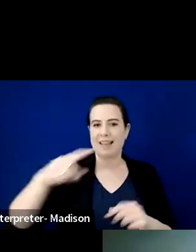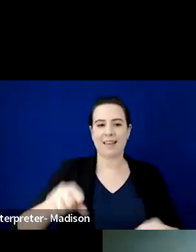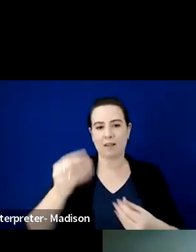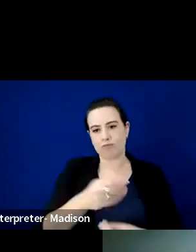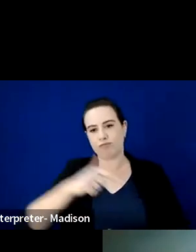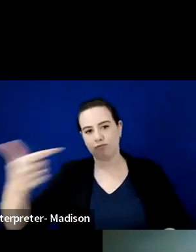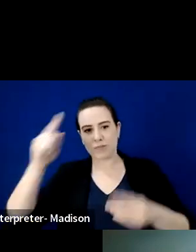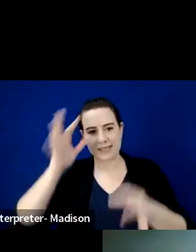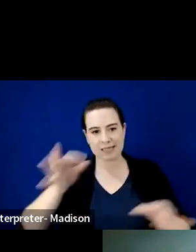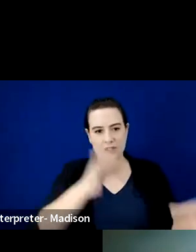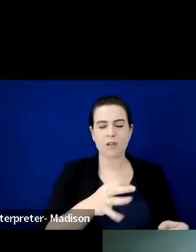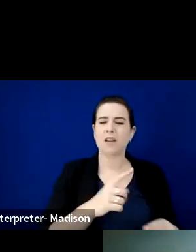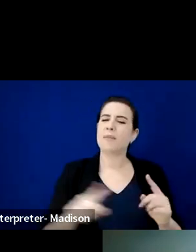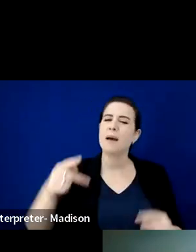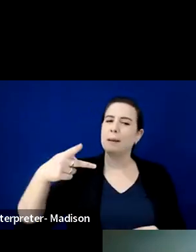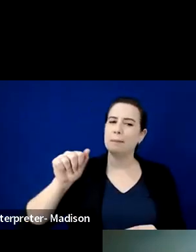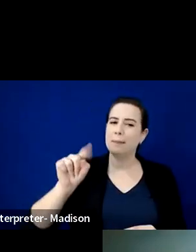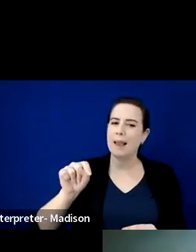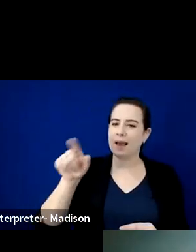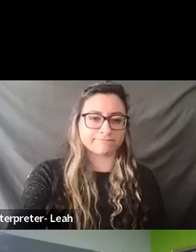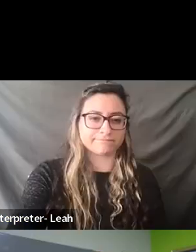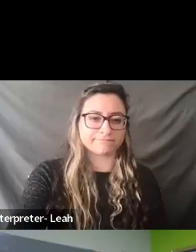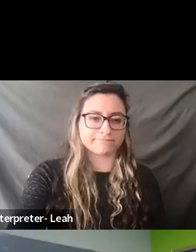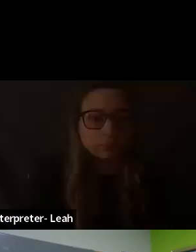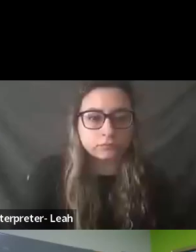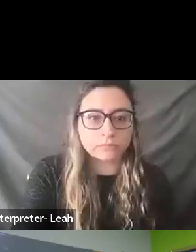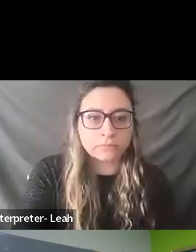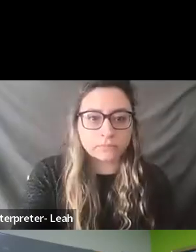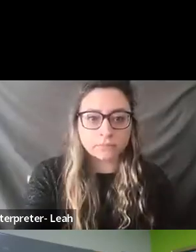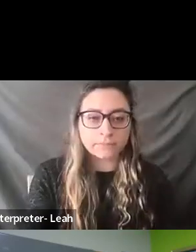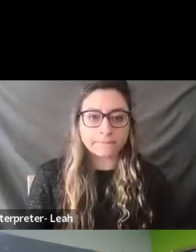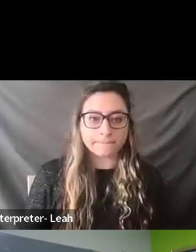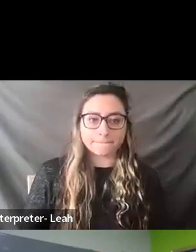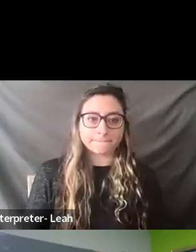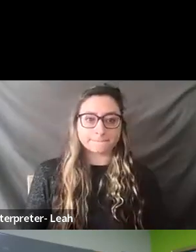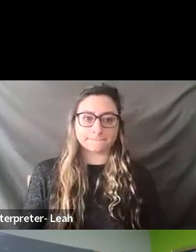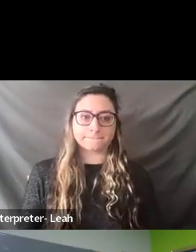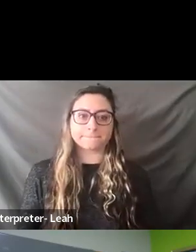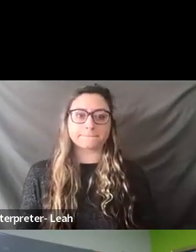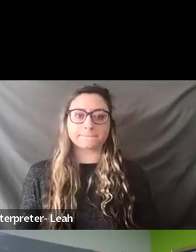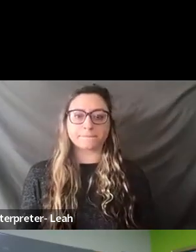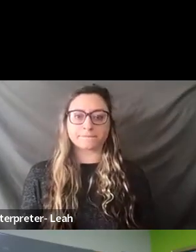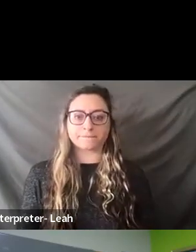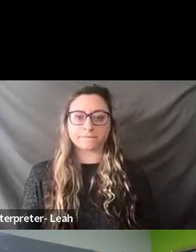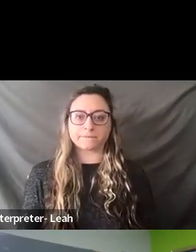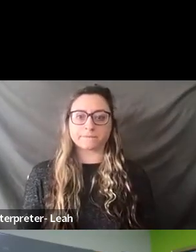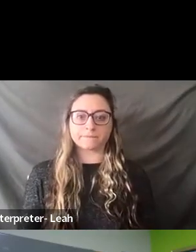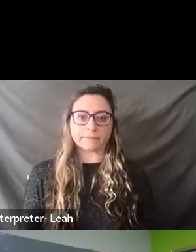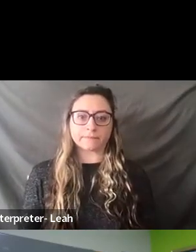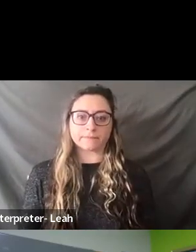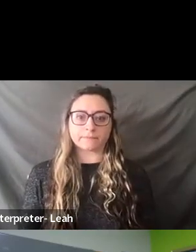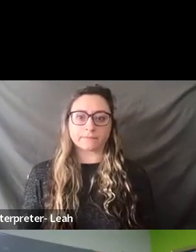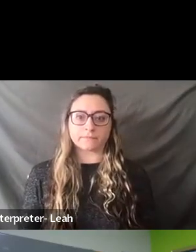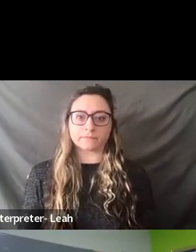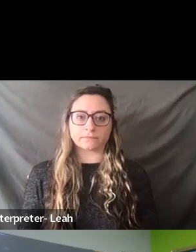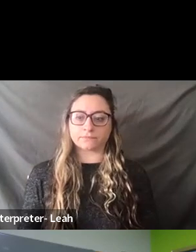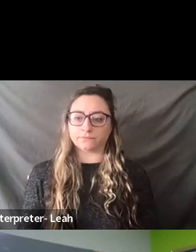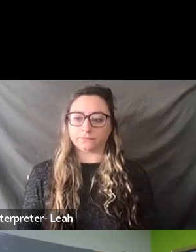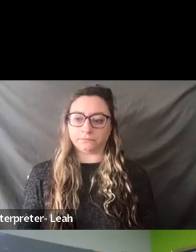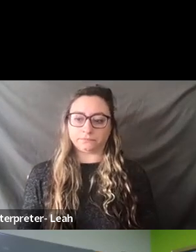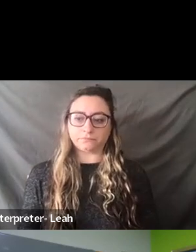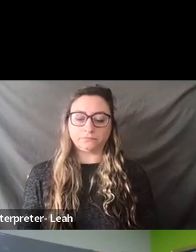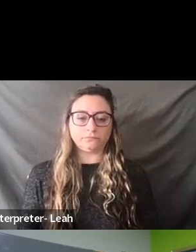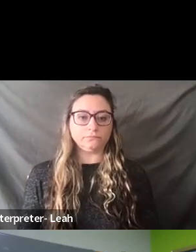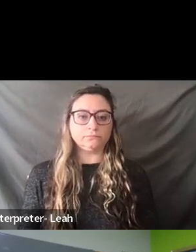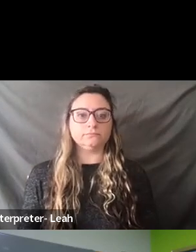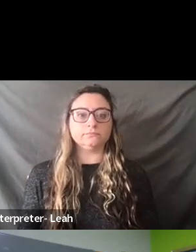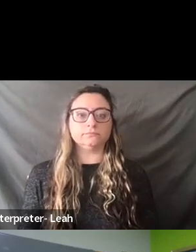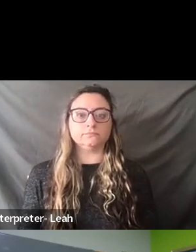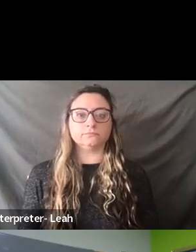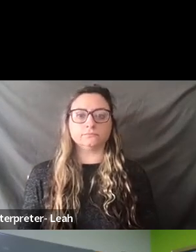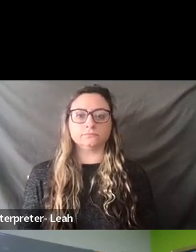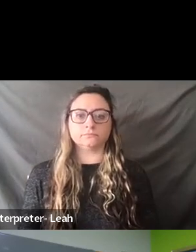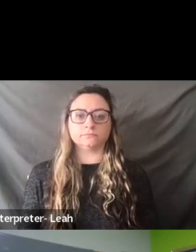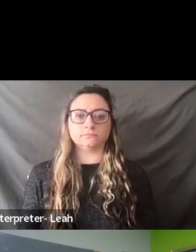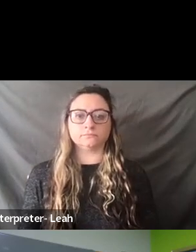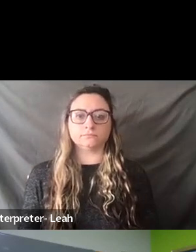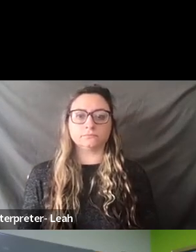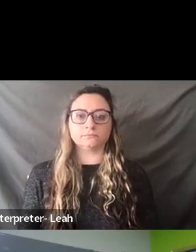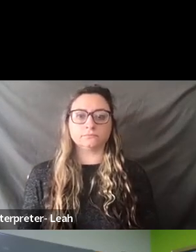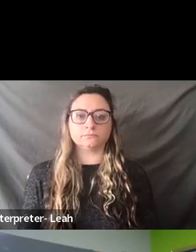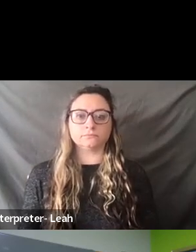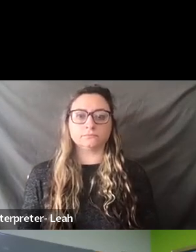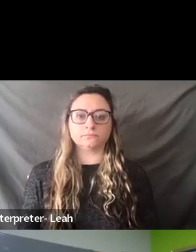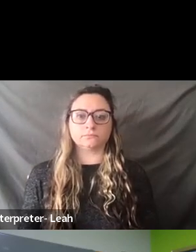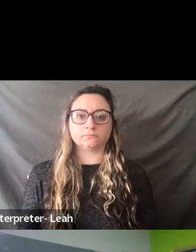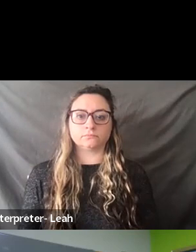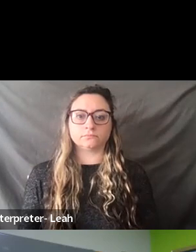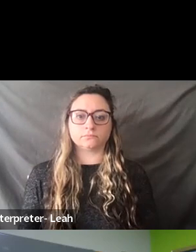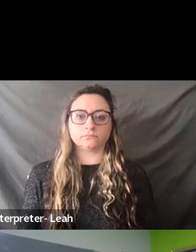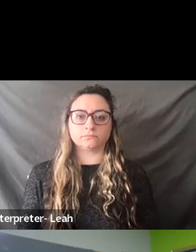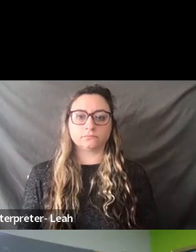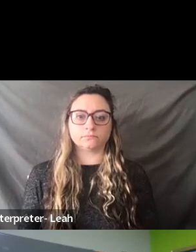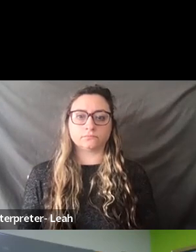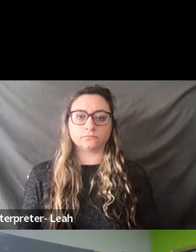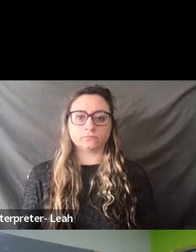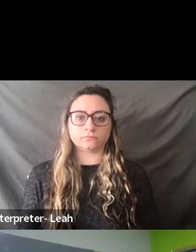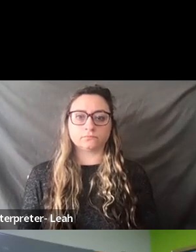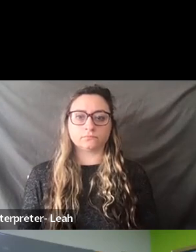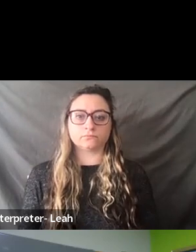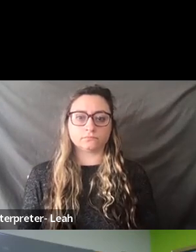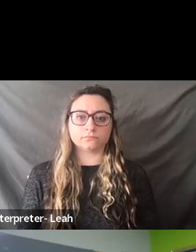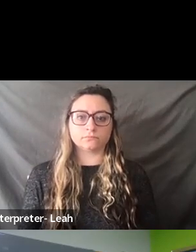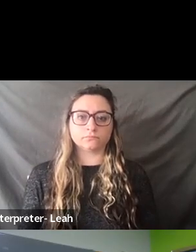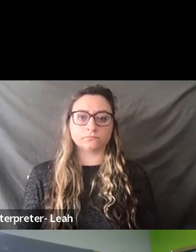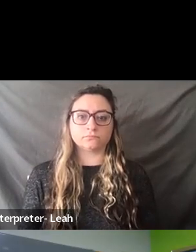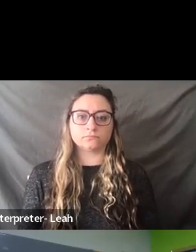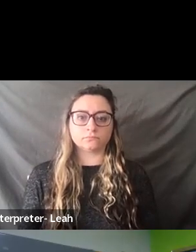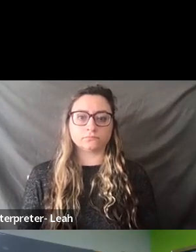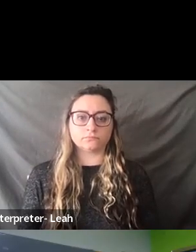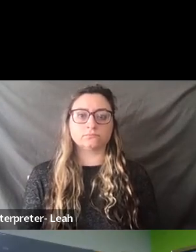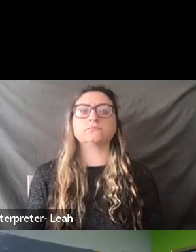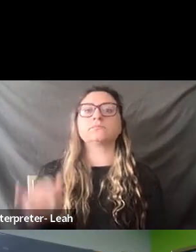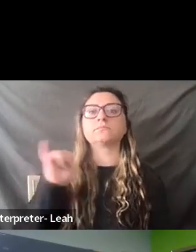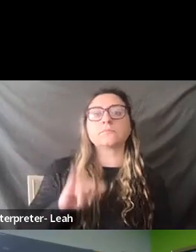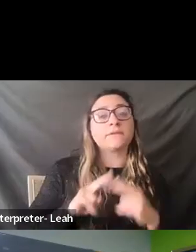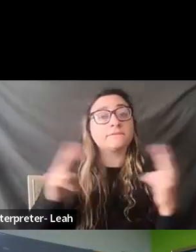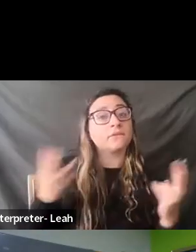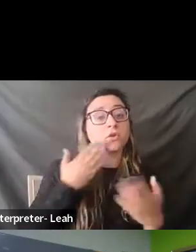People are just not receptive to the information and Regina gave some of those examples at the beginning of -- of how we sometimes can just do what we can to provide information and make sure that it's accessible formats and folks can make informed decisions.